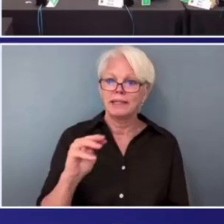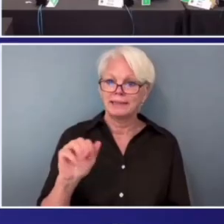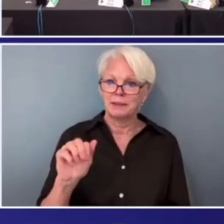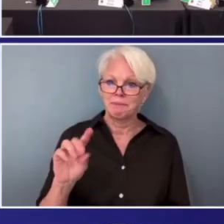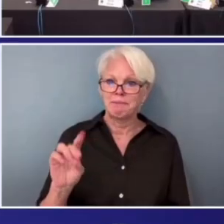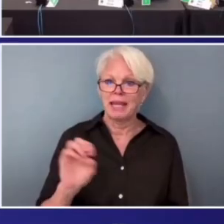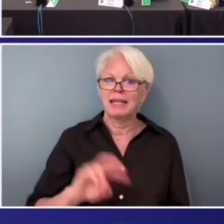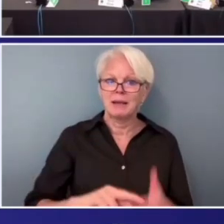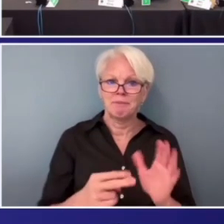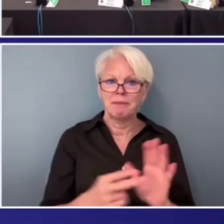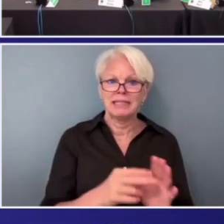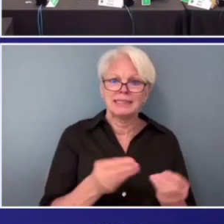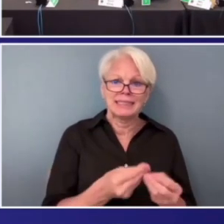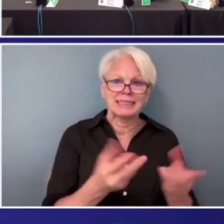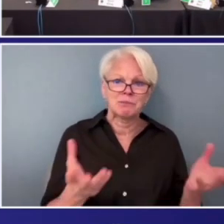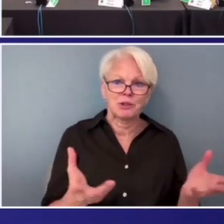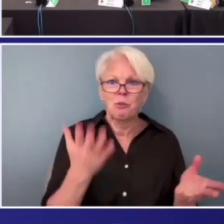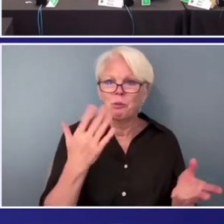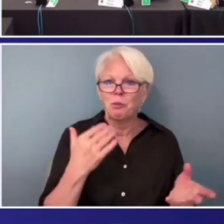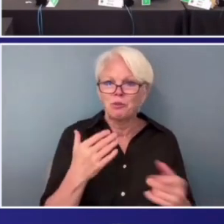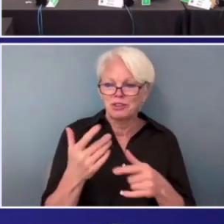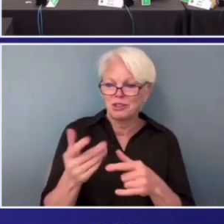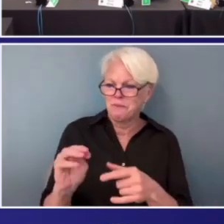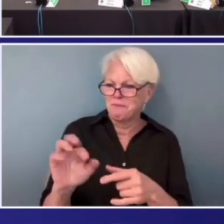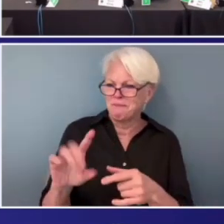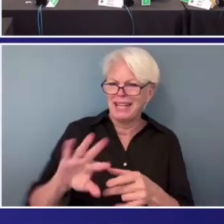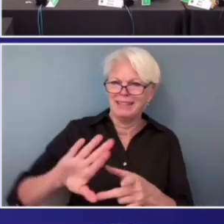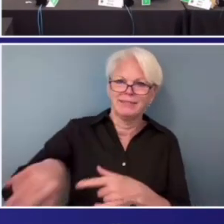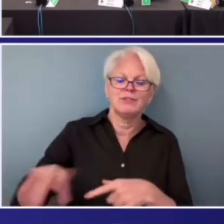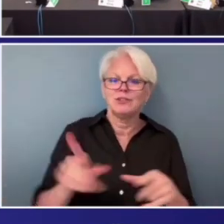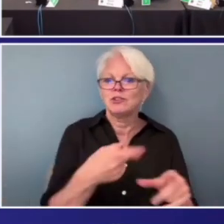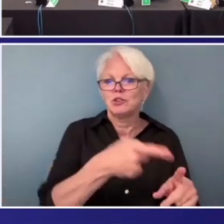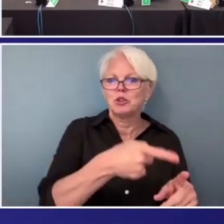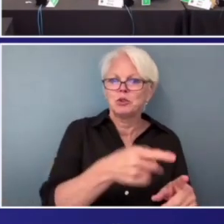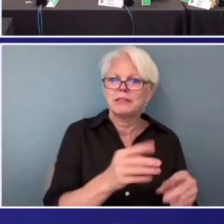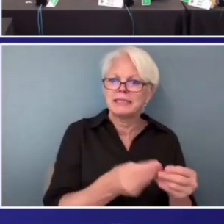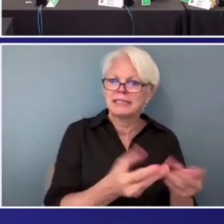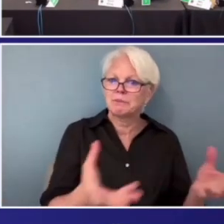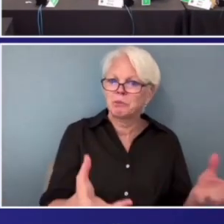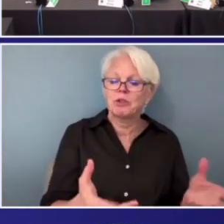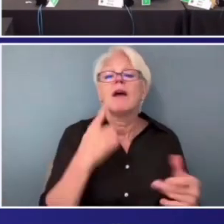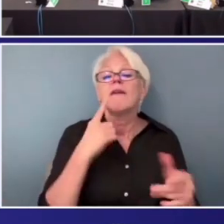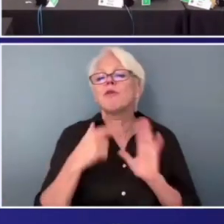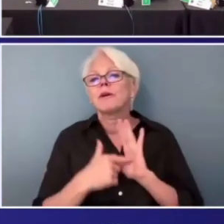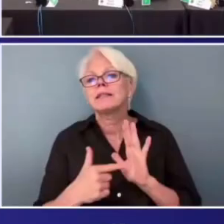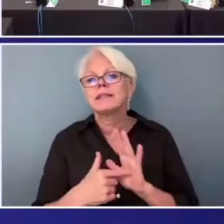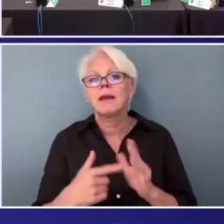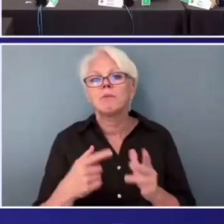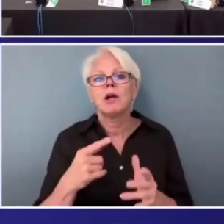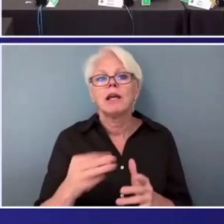dispersed instead of the term made? And let me give you an example. If you go back to what the -- where you start talking about the Tiered